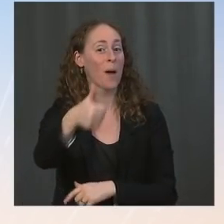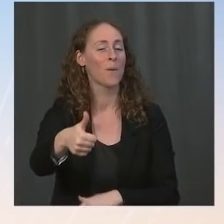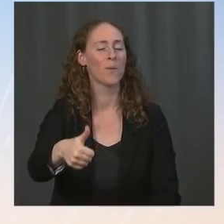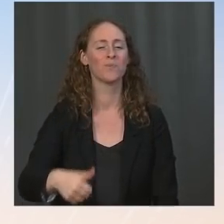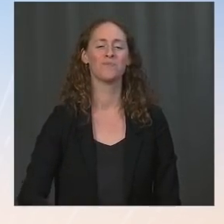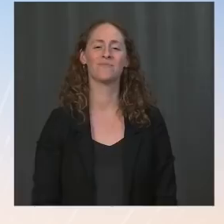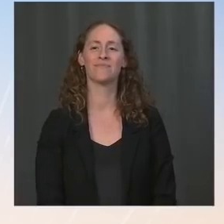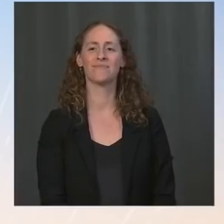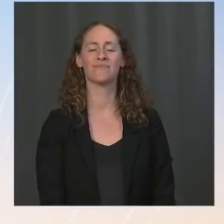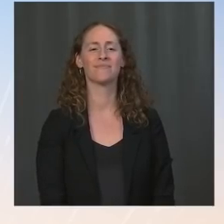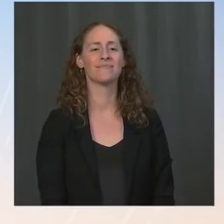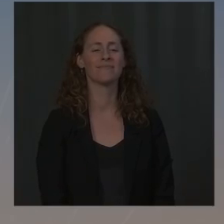Thank you, everyone.